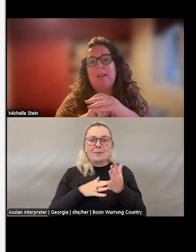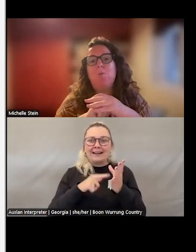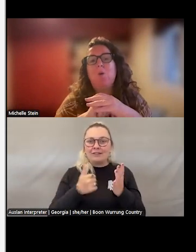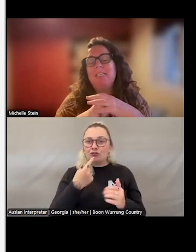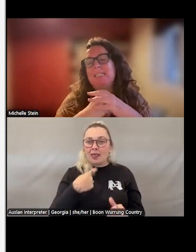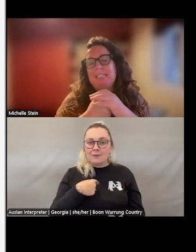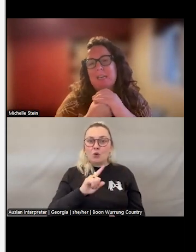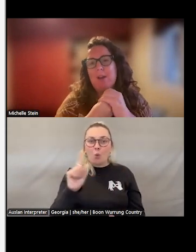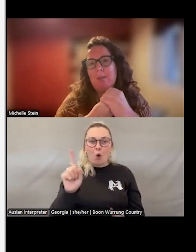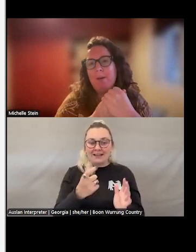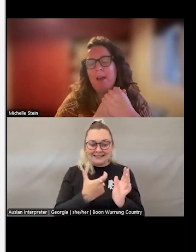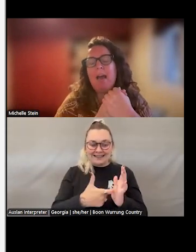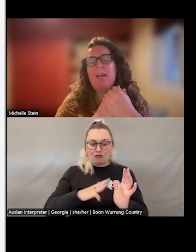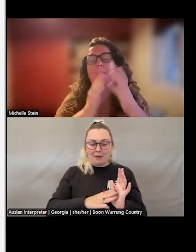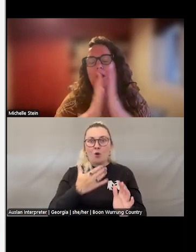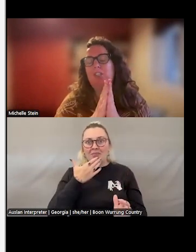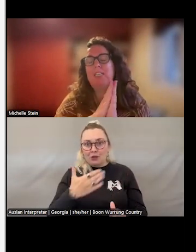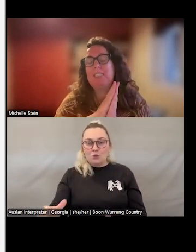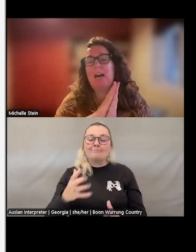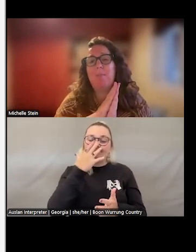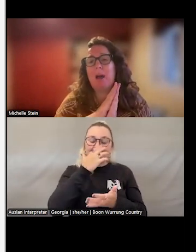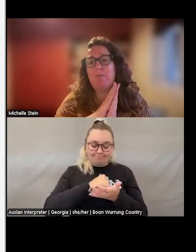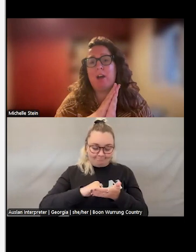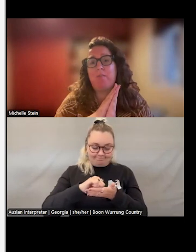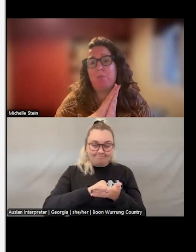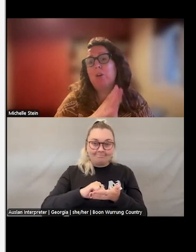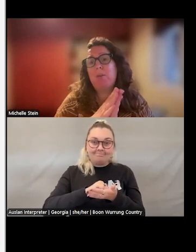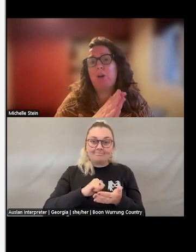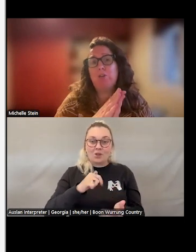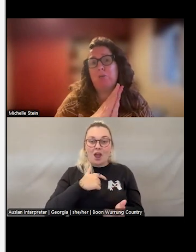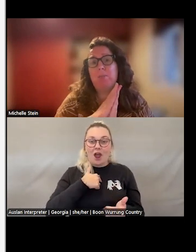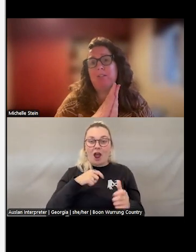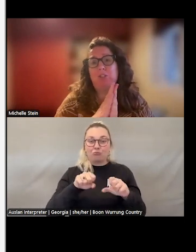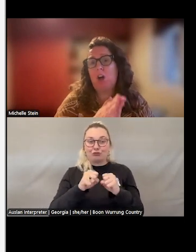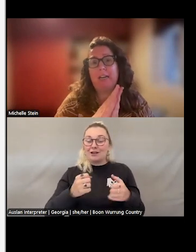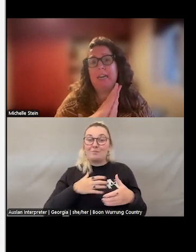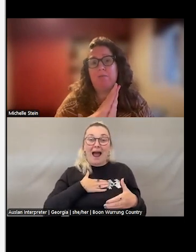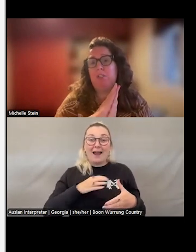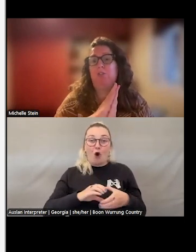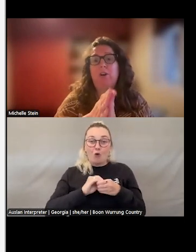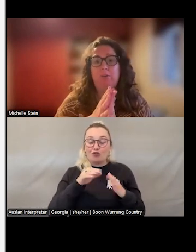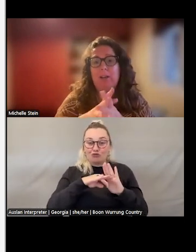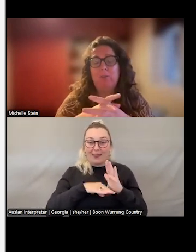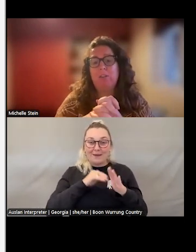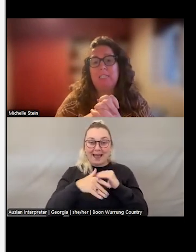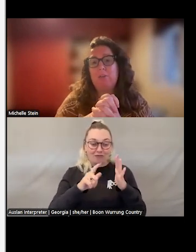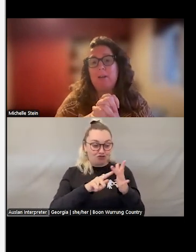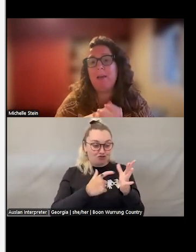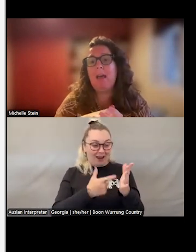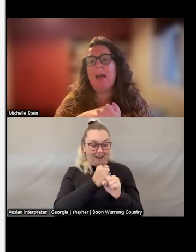say what is a CRM? Apologies, I broke my own rule about (unknown term) thrown around CRM.